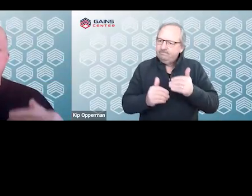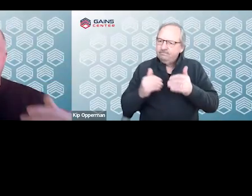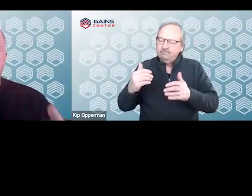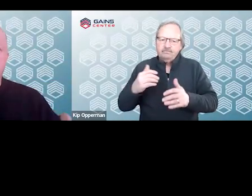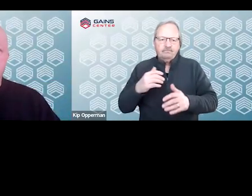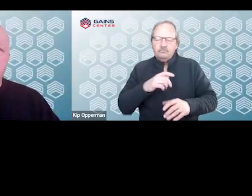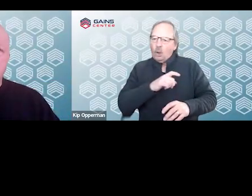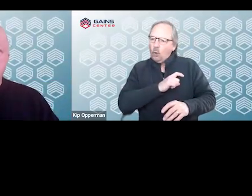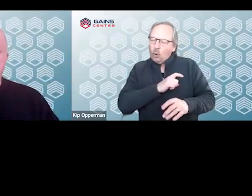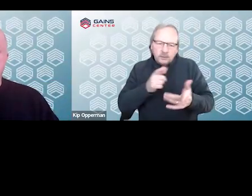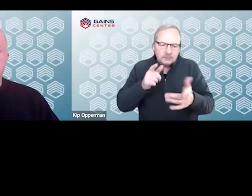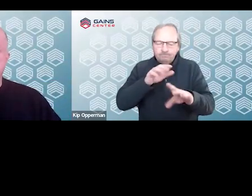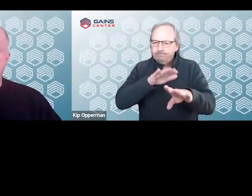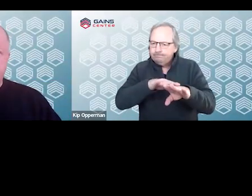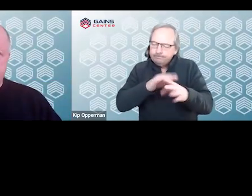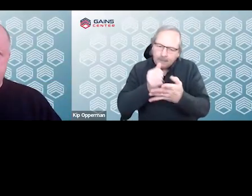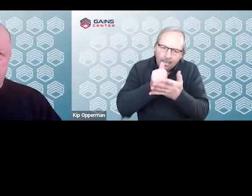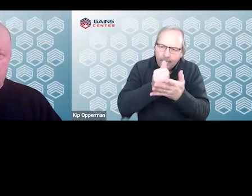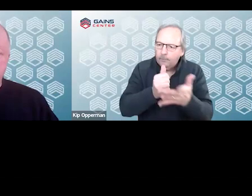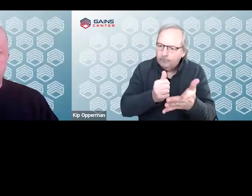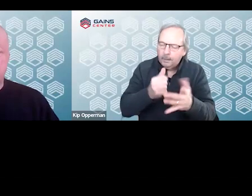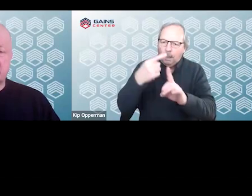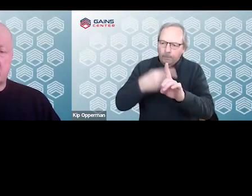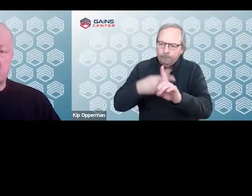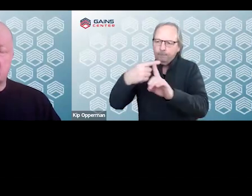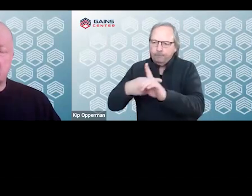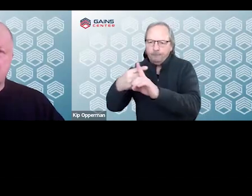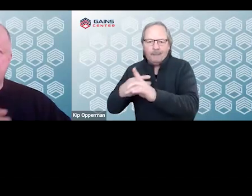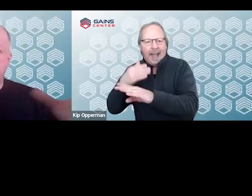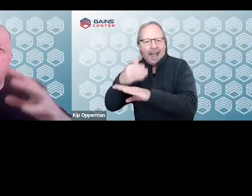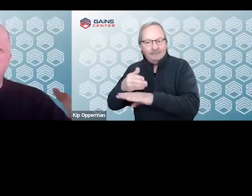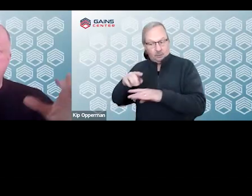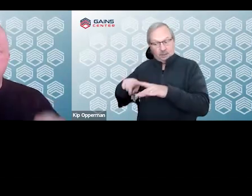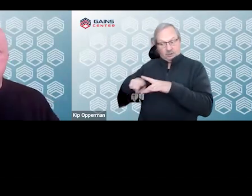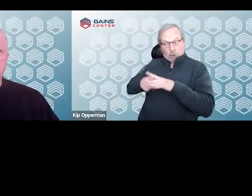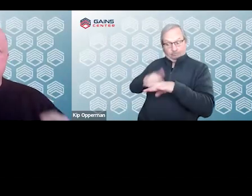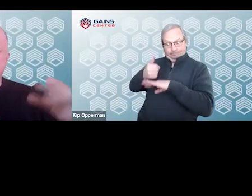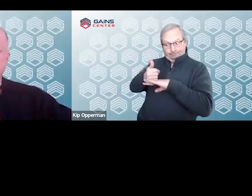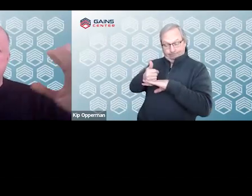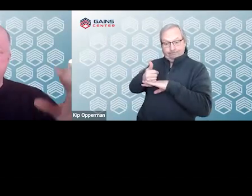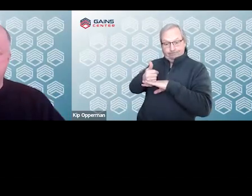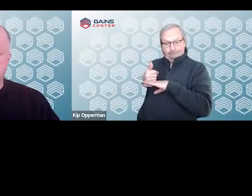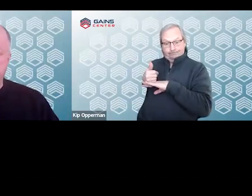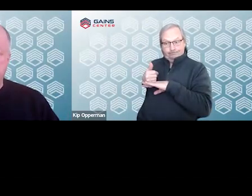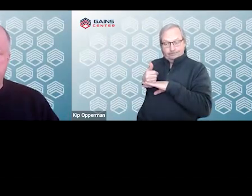that go on for months after the startup because there are always glitches that come up